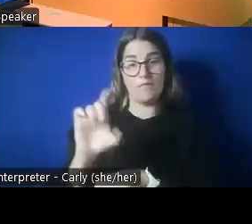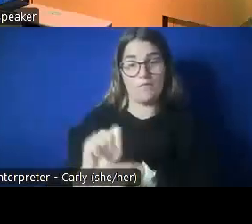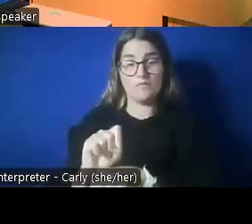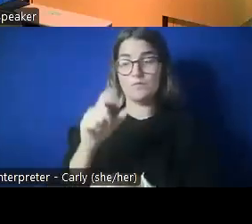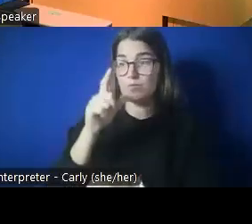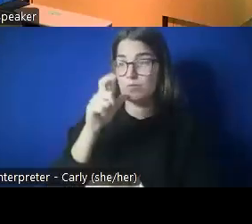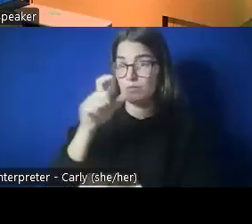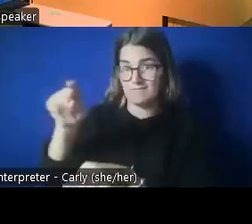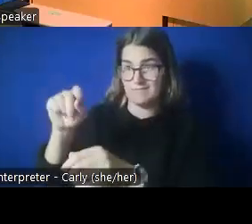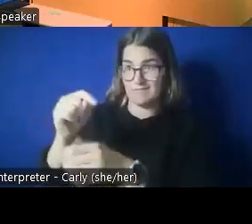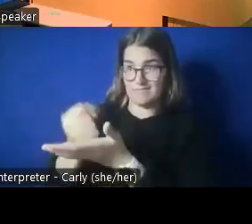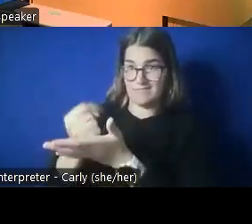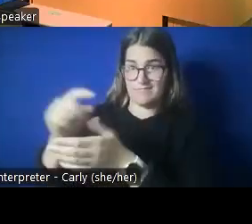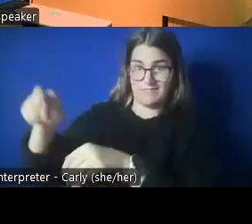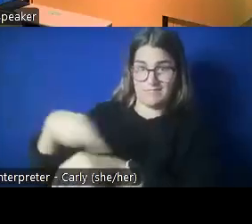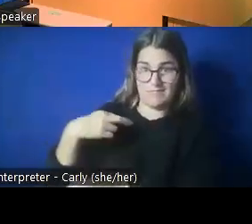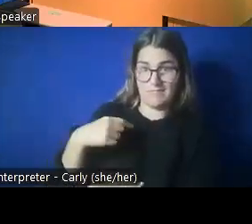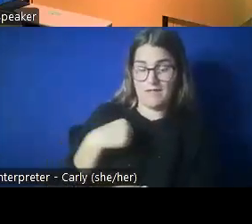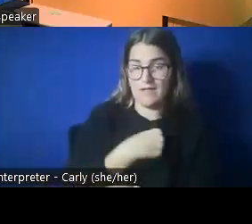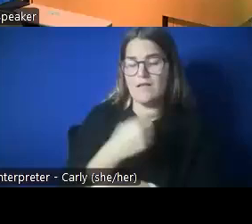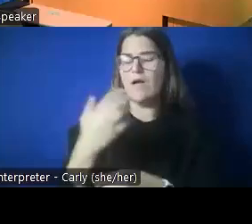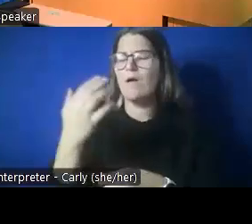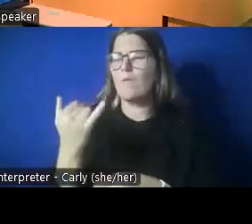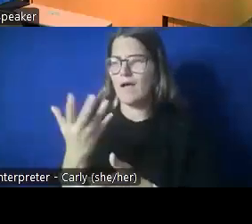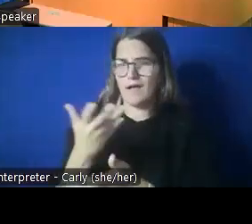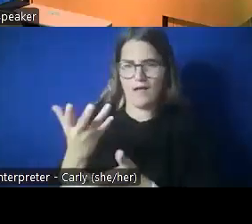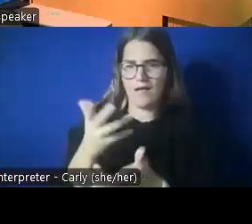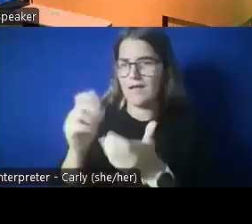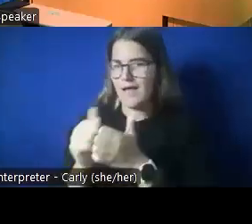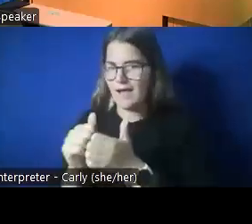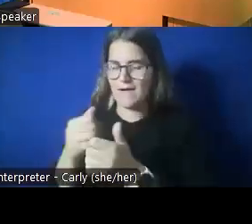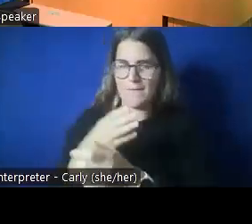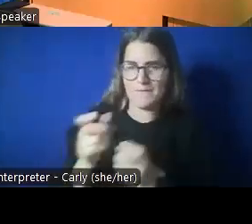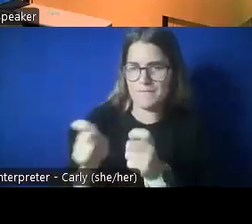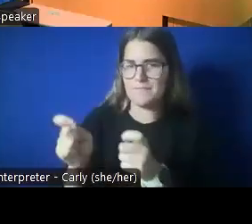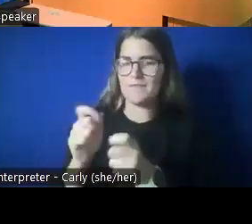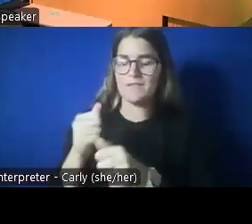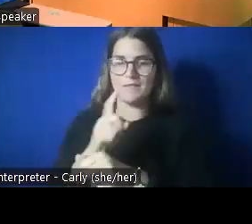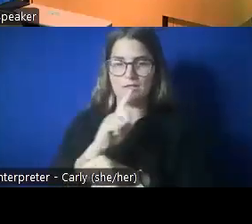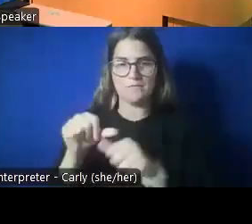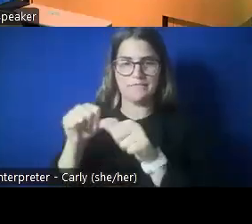of talk about how are we going to work together around the you know our episodes of care so yeah